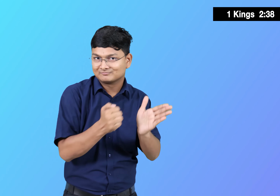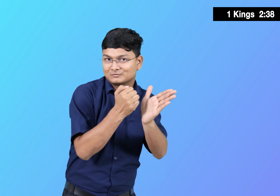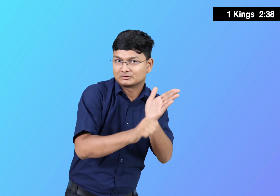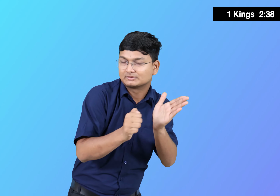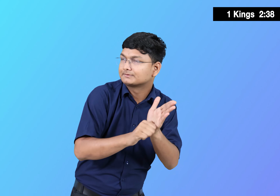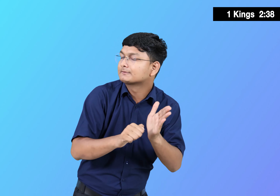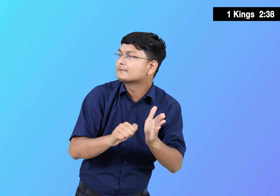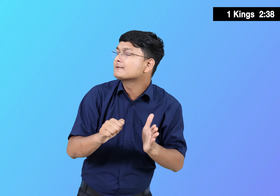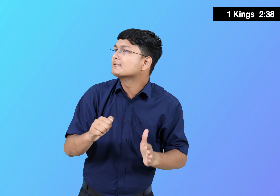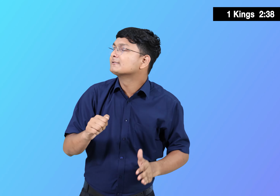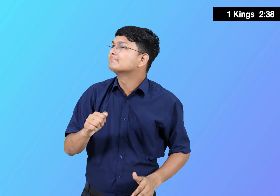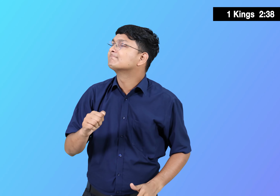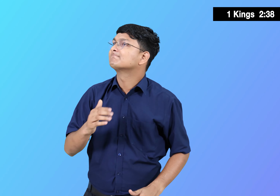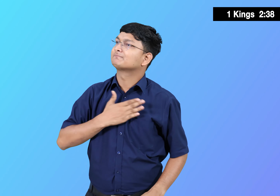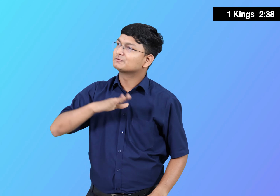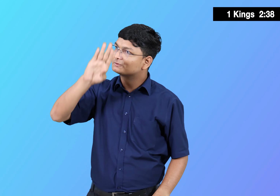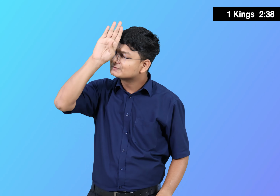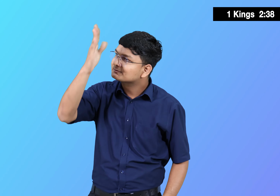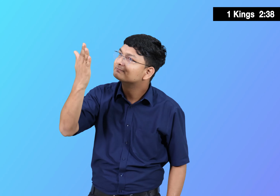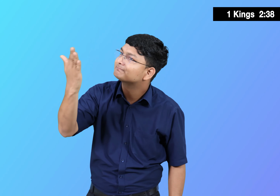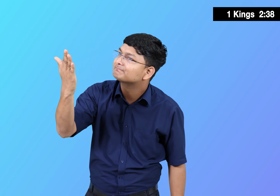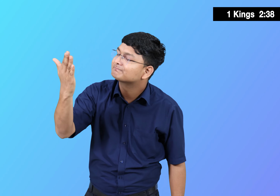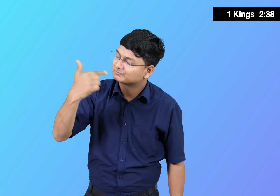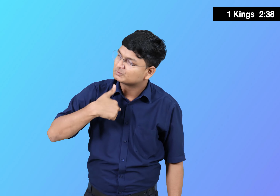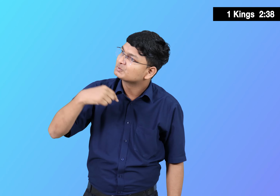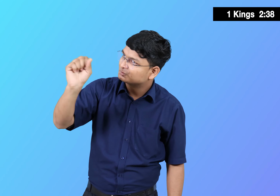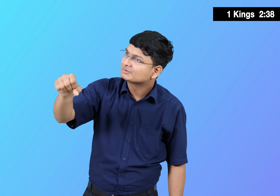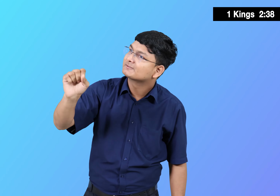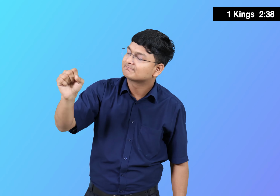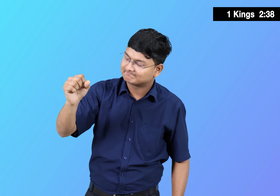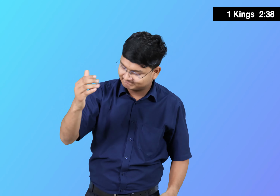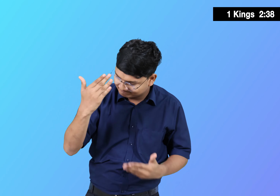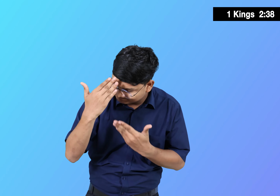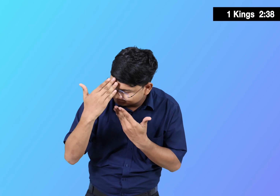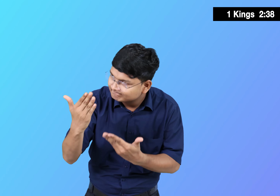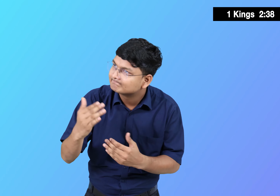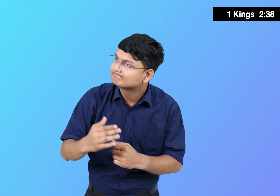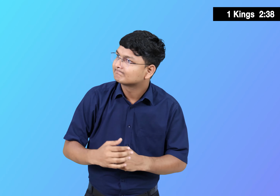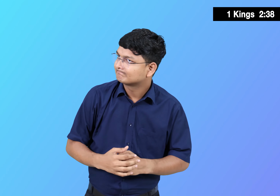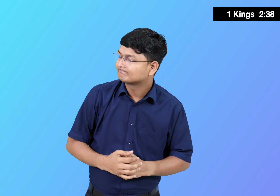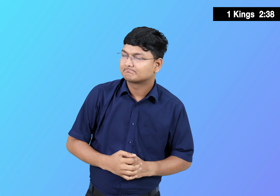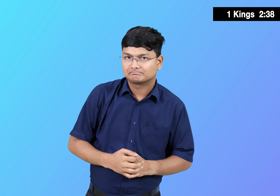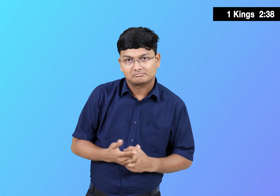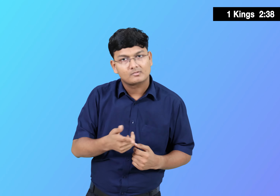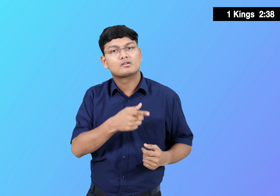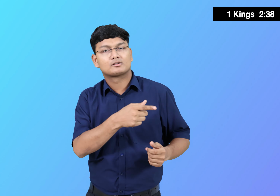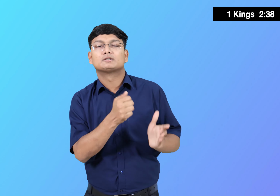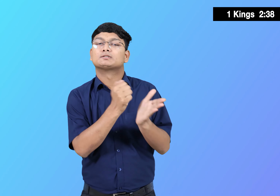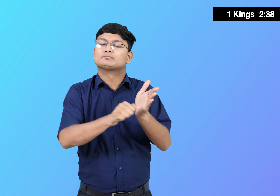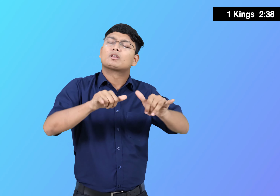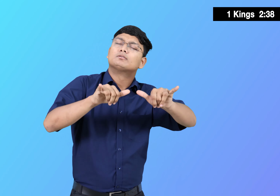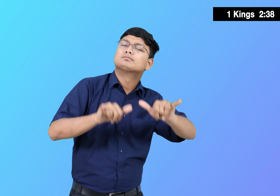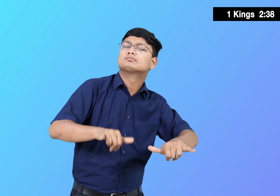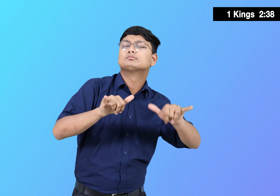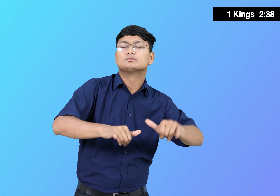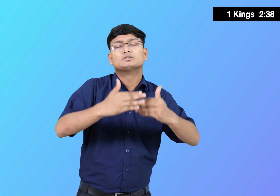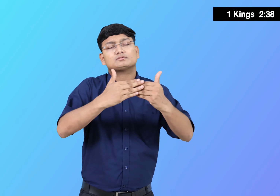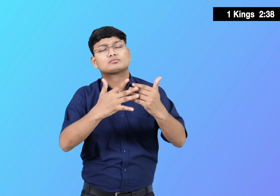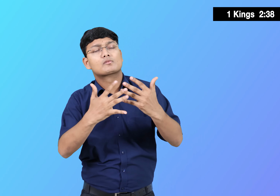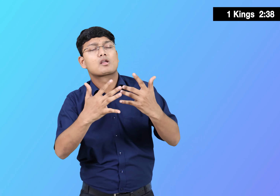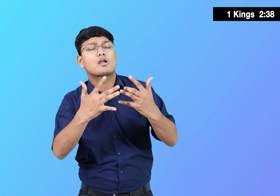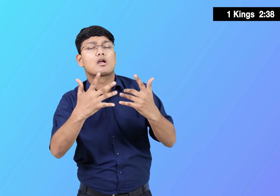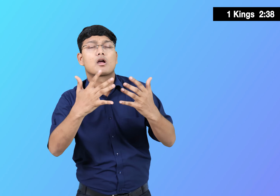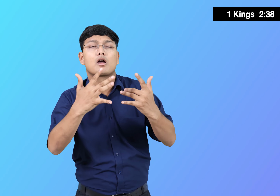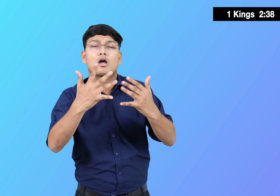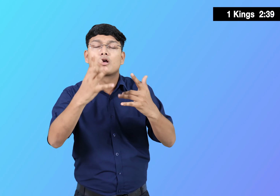Shimei answered, “Yes, my king. I will obey you.” So Shimei lived in Jerusalem for a long time.